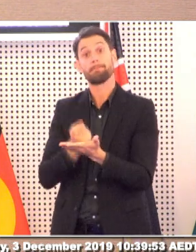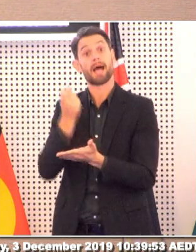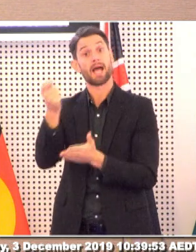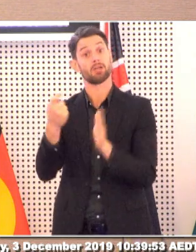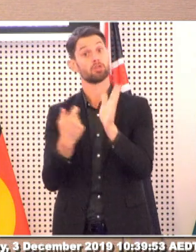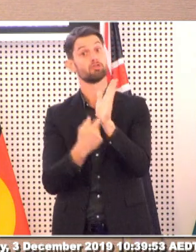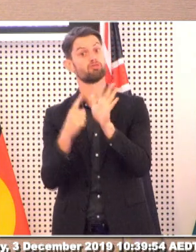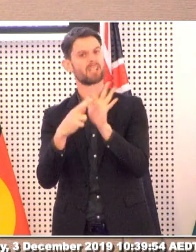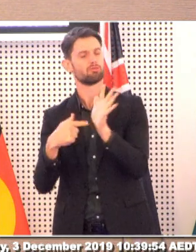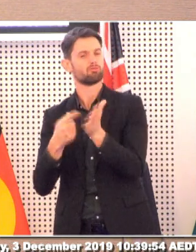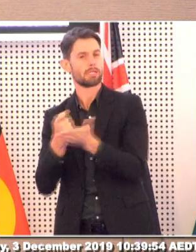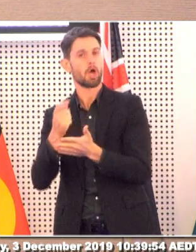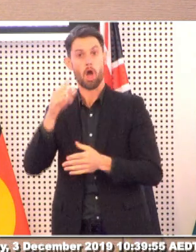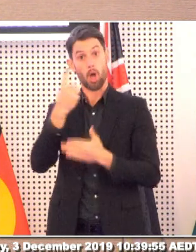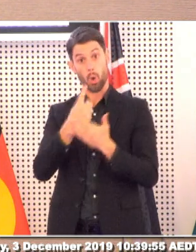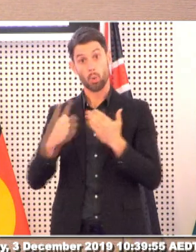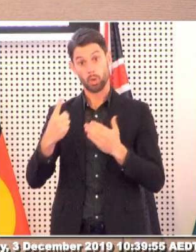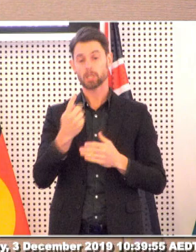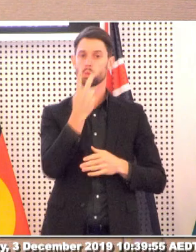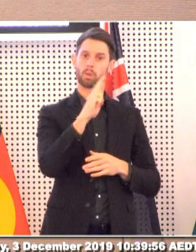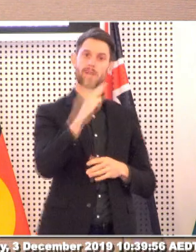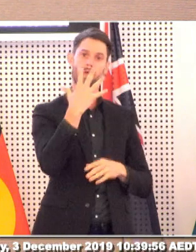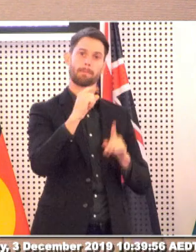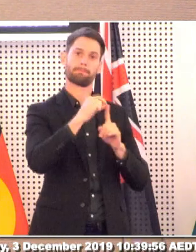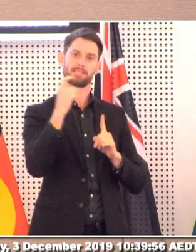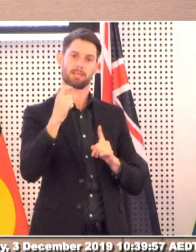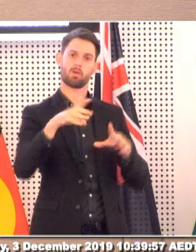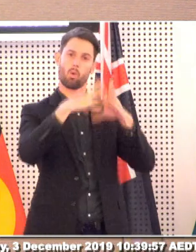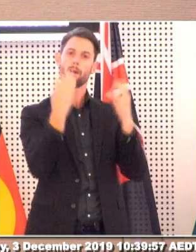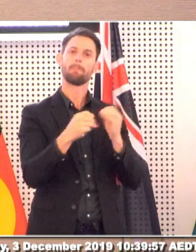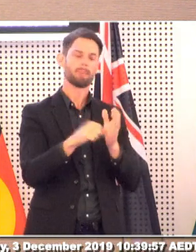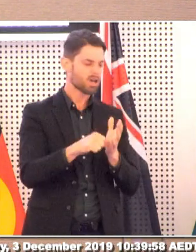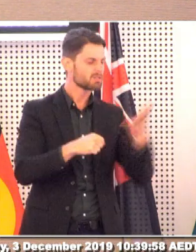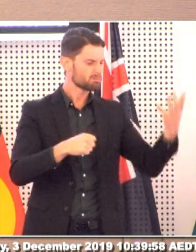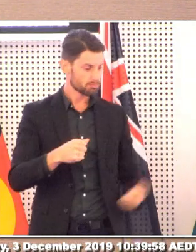step. And I don’t see any such policy being proposed.